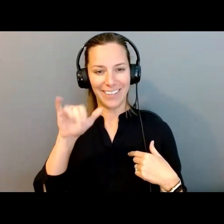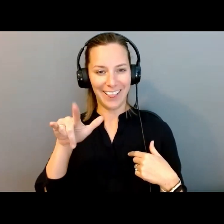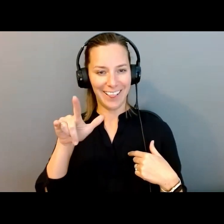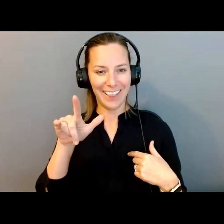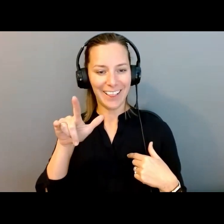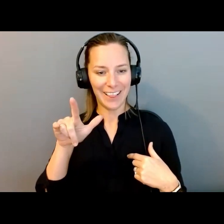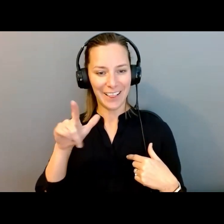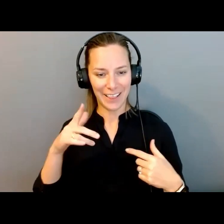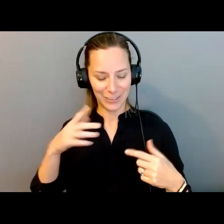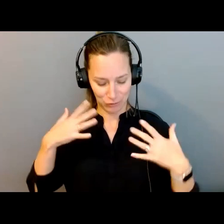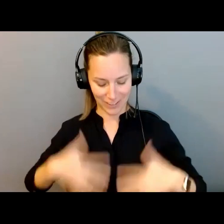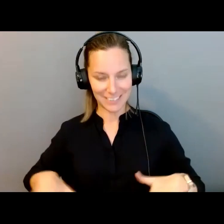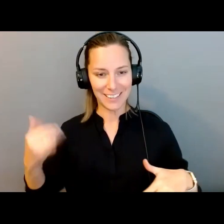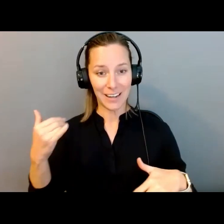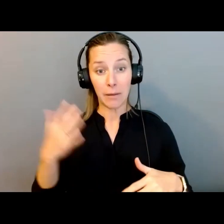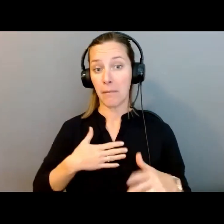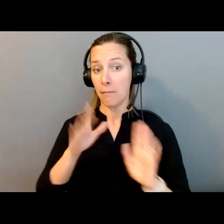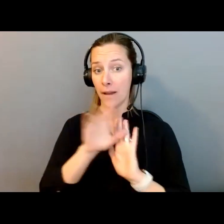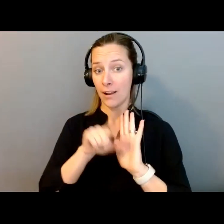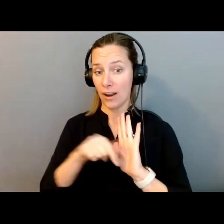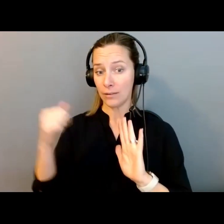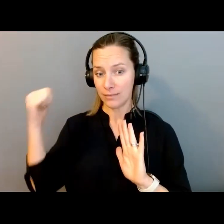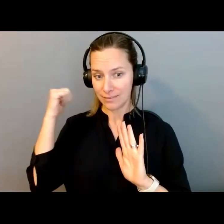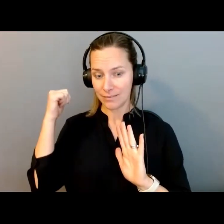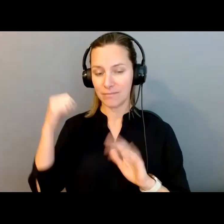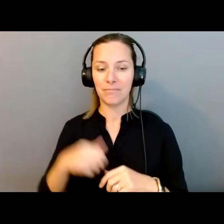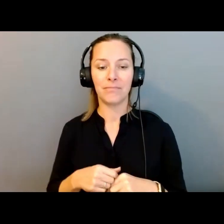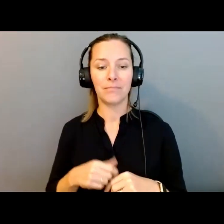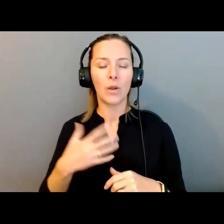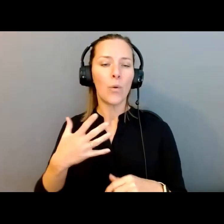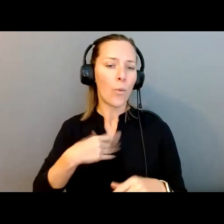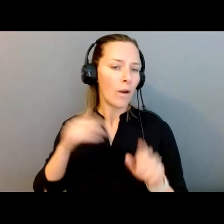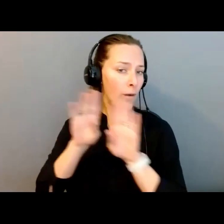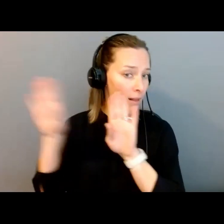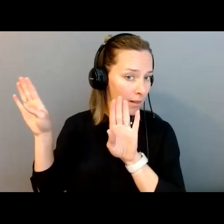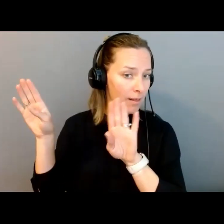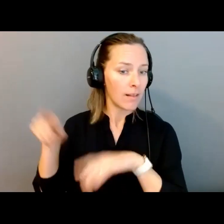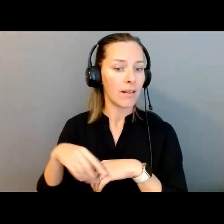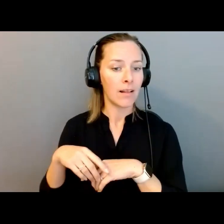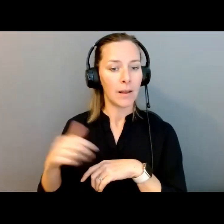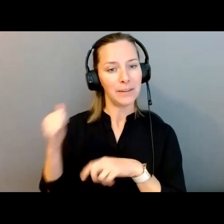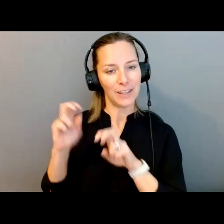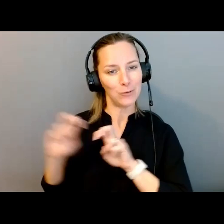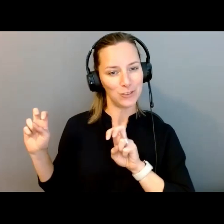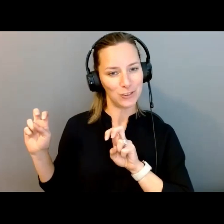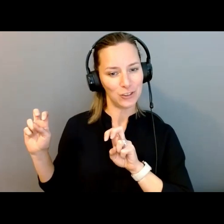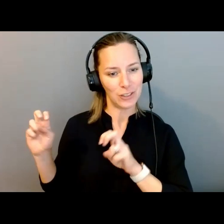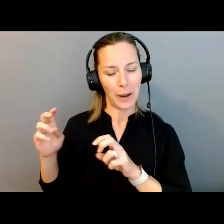And the background contains a white wall with my couch and bookcase and plants.